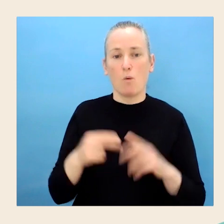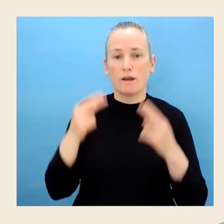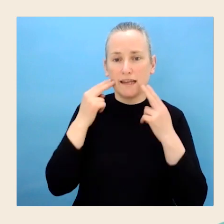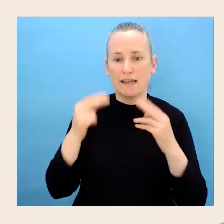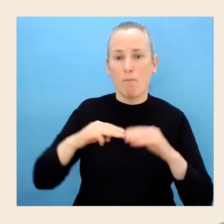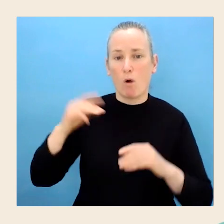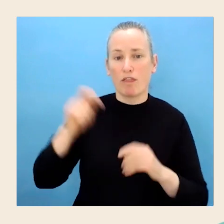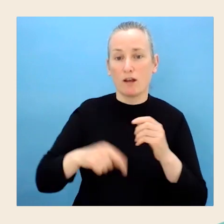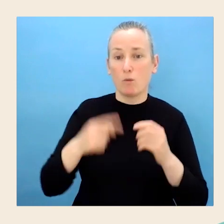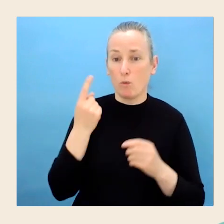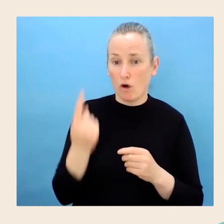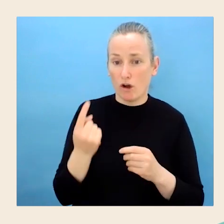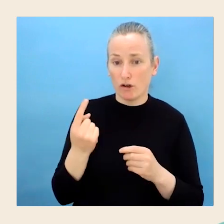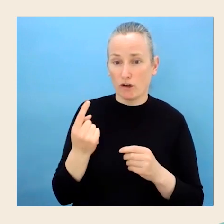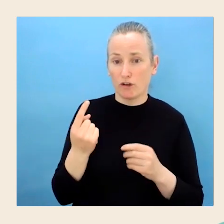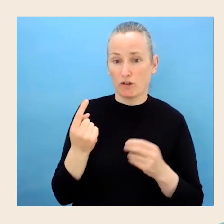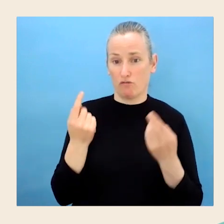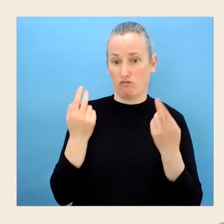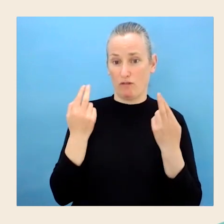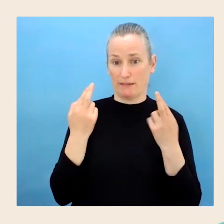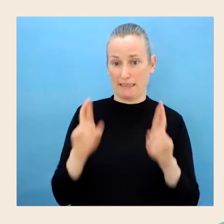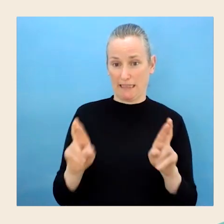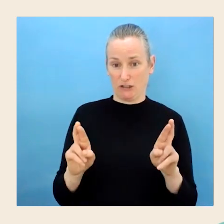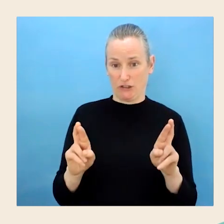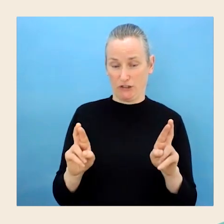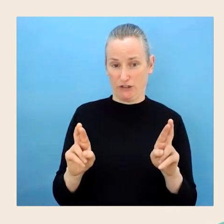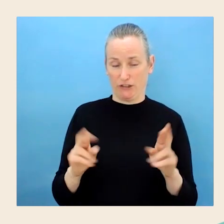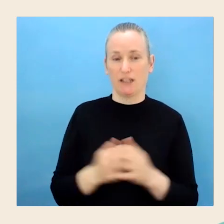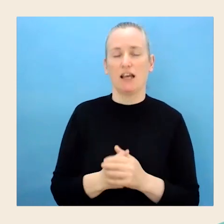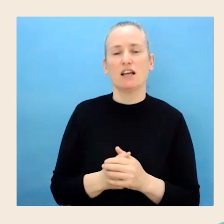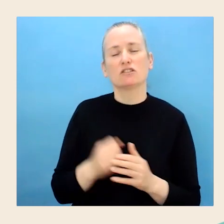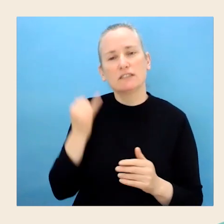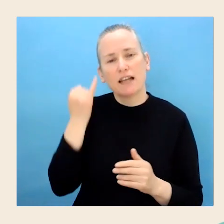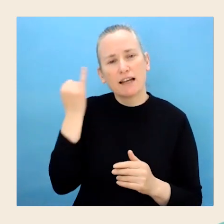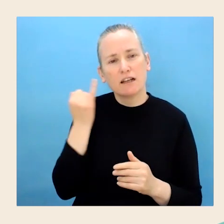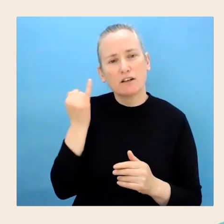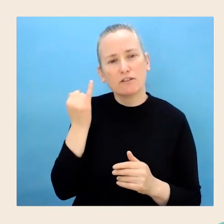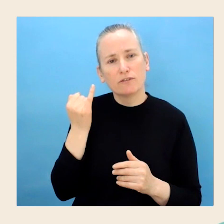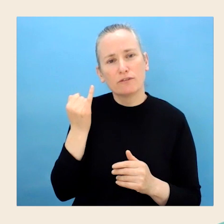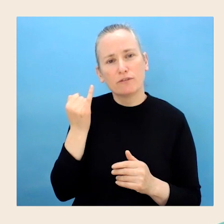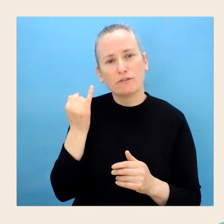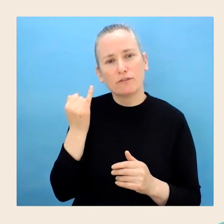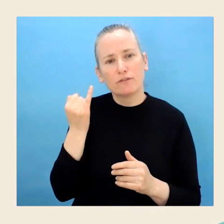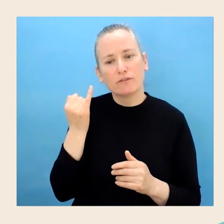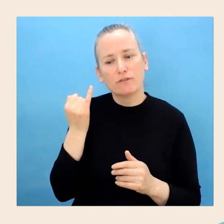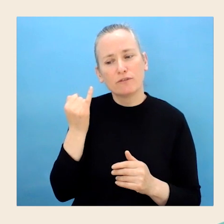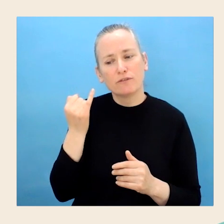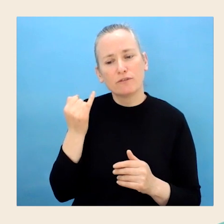So the idea of putting together something, because I think that in many ways,